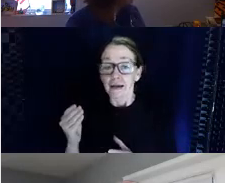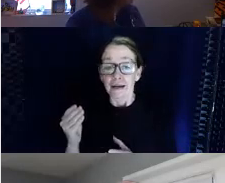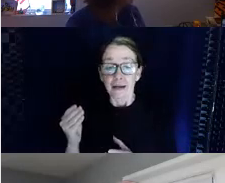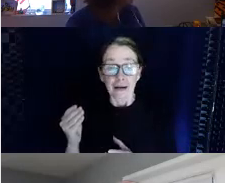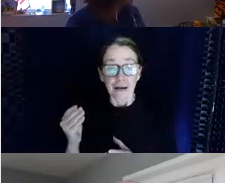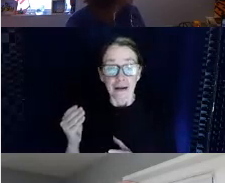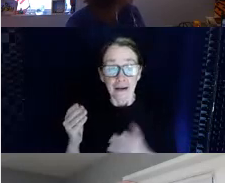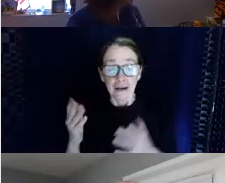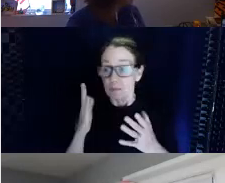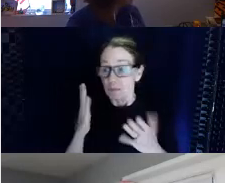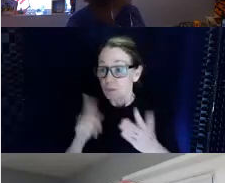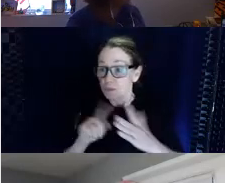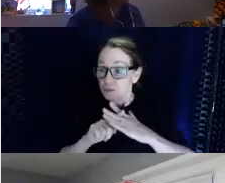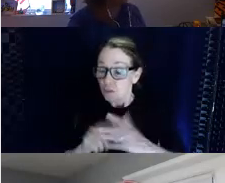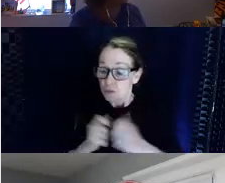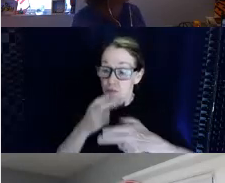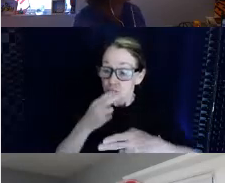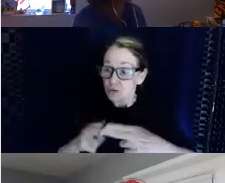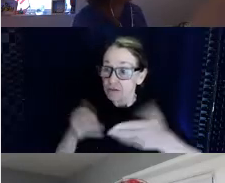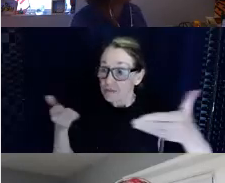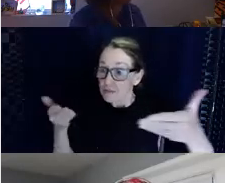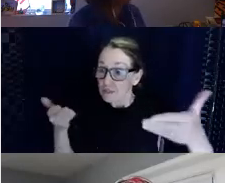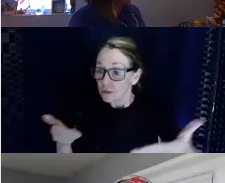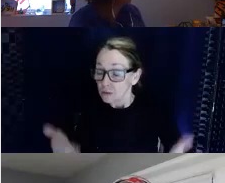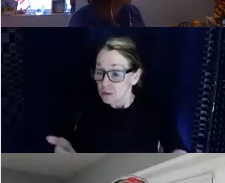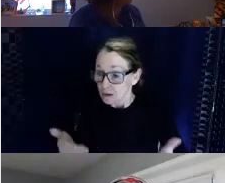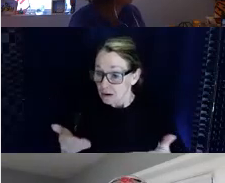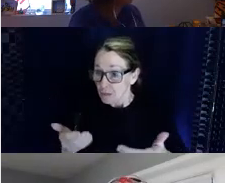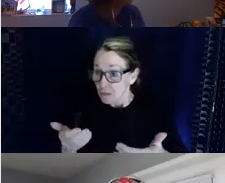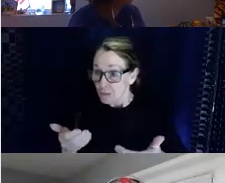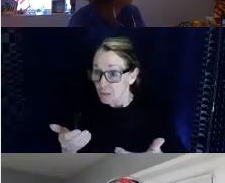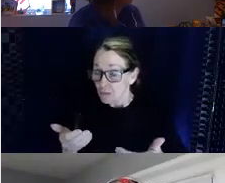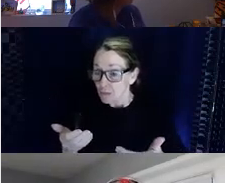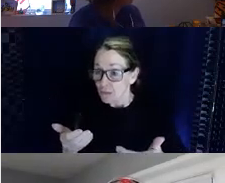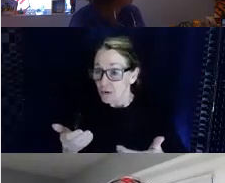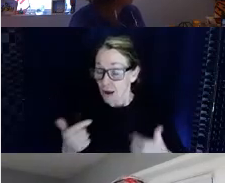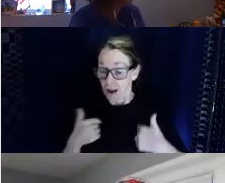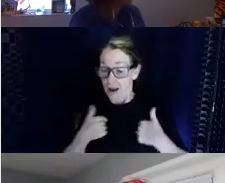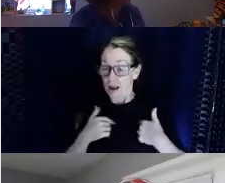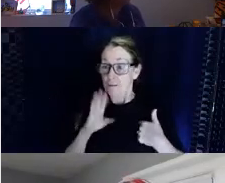I KNOW YOU HAD MEETINGS PRIOR TO ME JOINING.